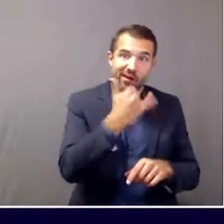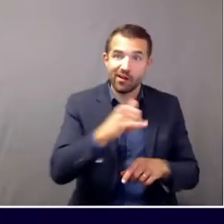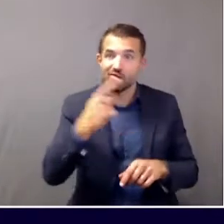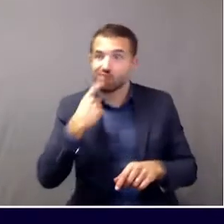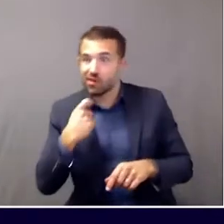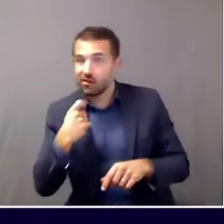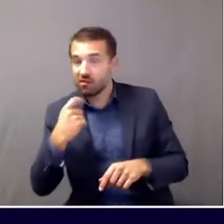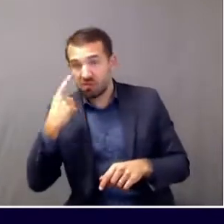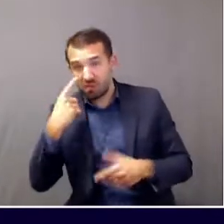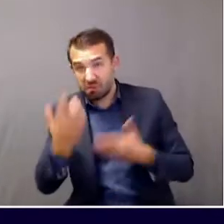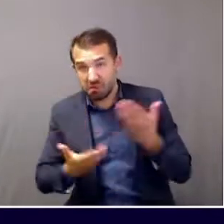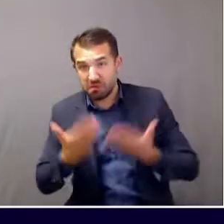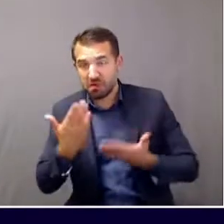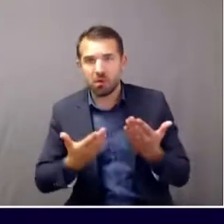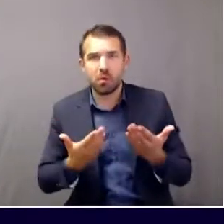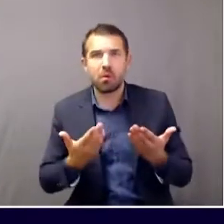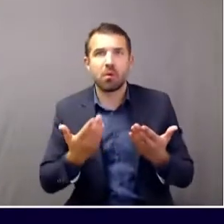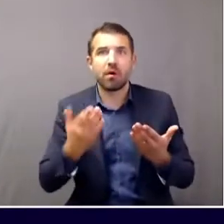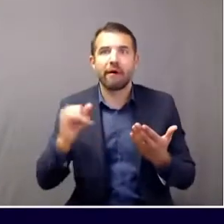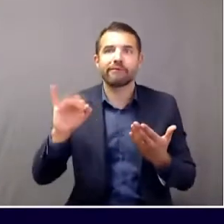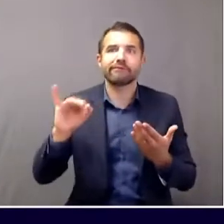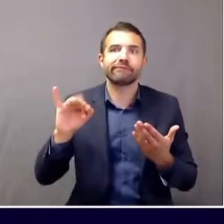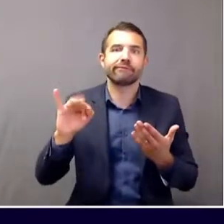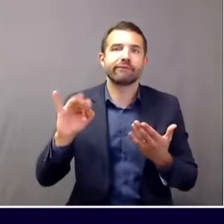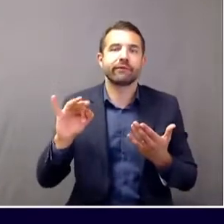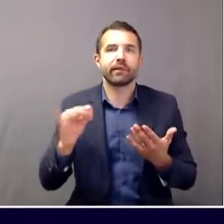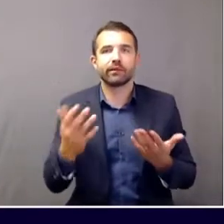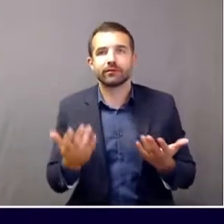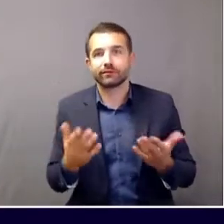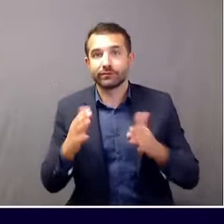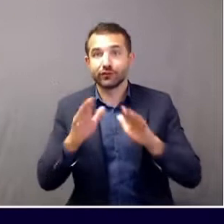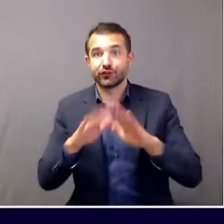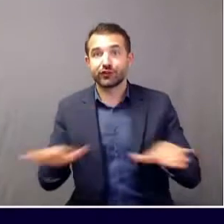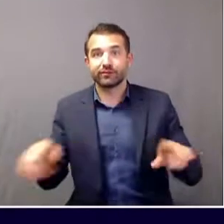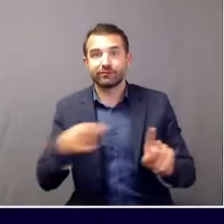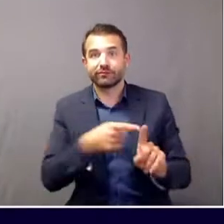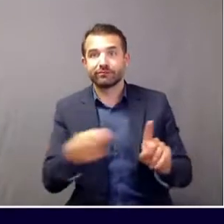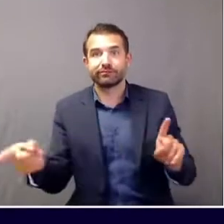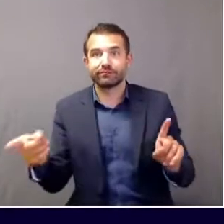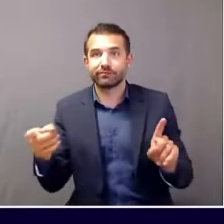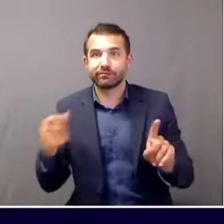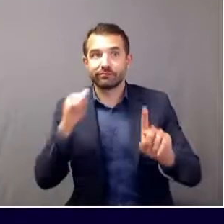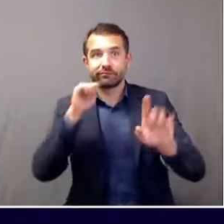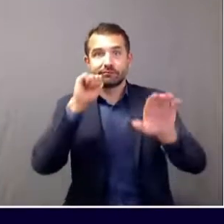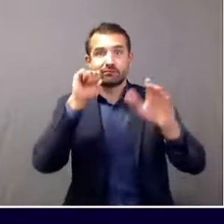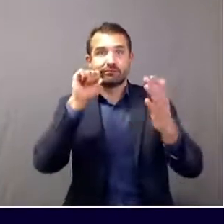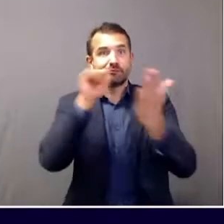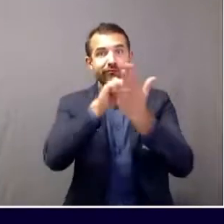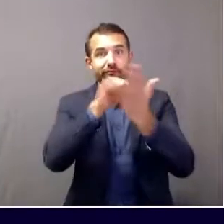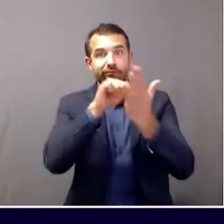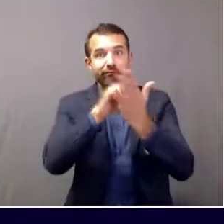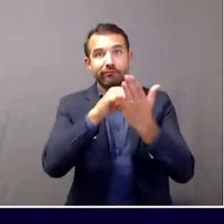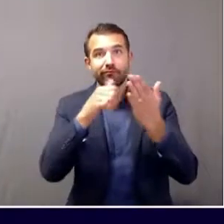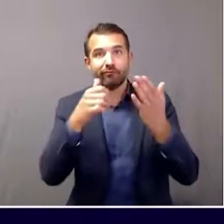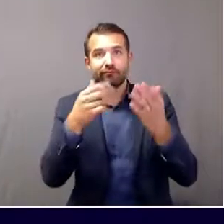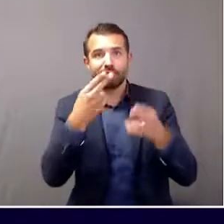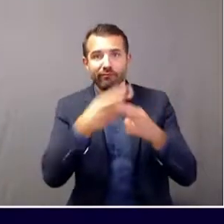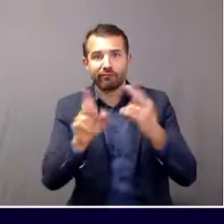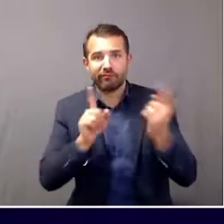catch cold in even if you're not getting in the house for like fifteen minutes or so